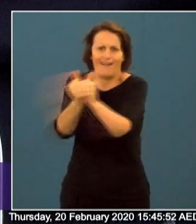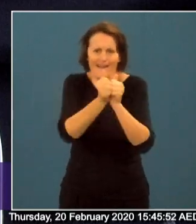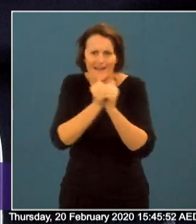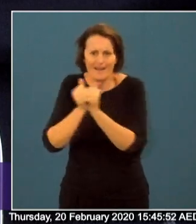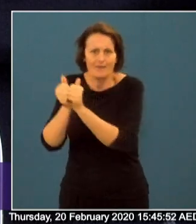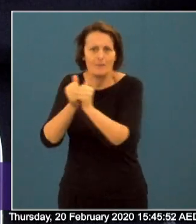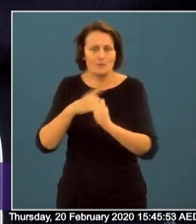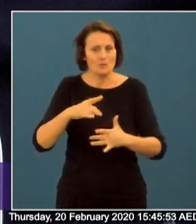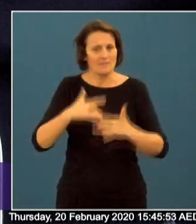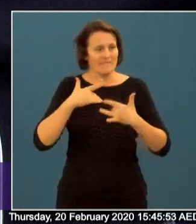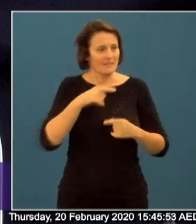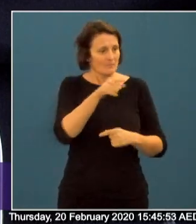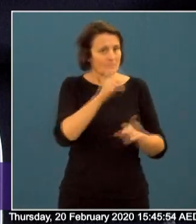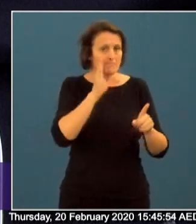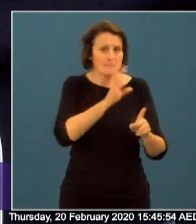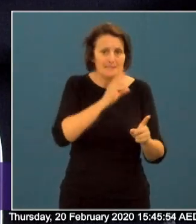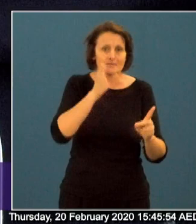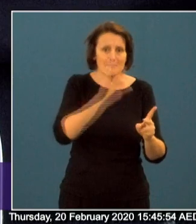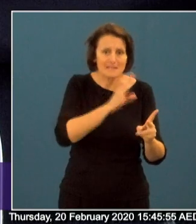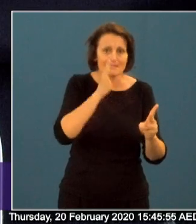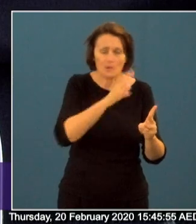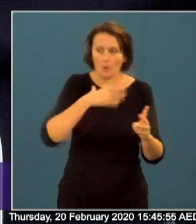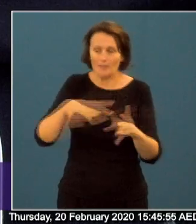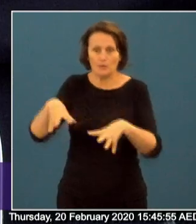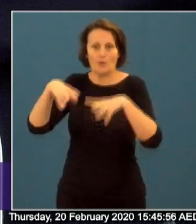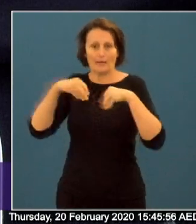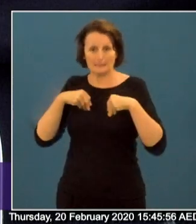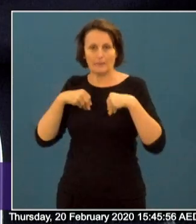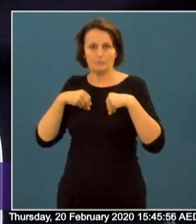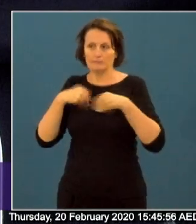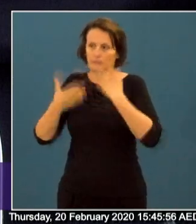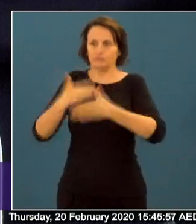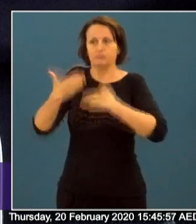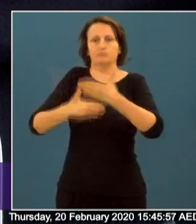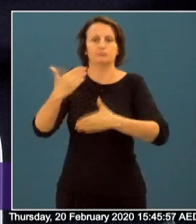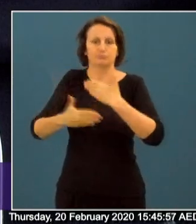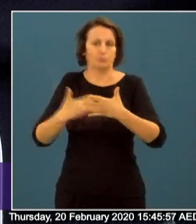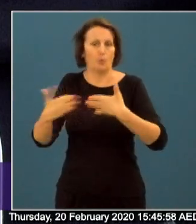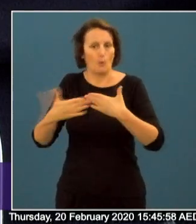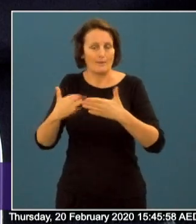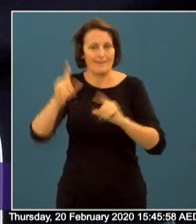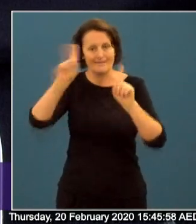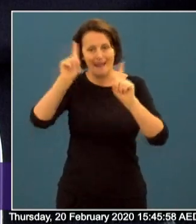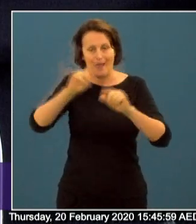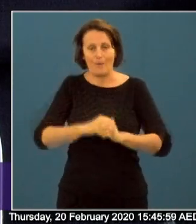that we've touched on and that other people have touched on. I think that's an imperative. I've mentioned several times funding.